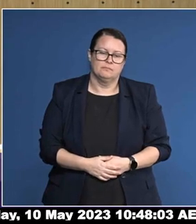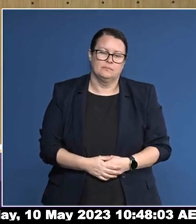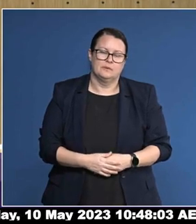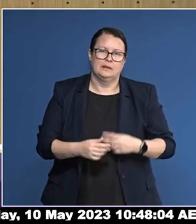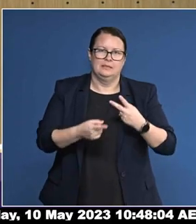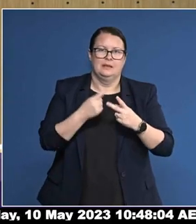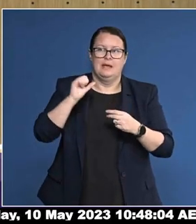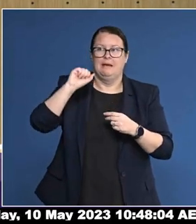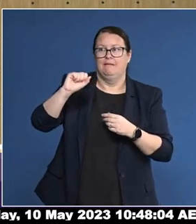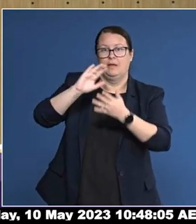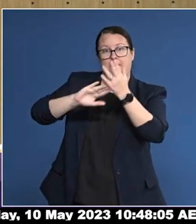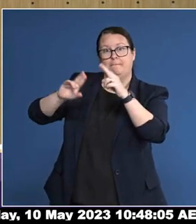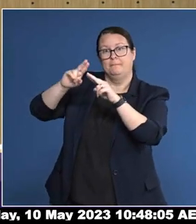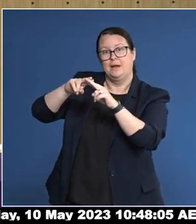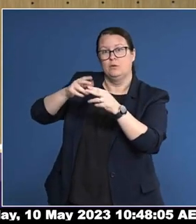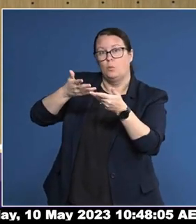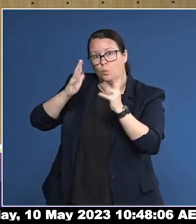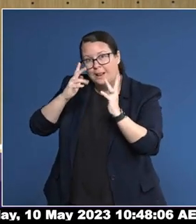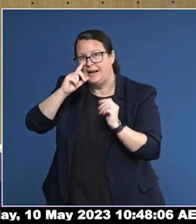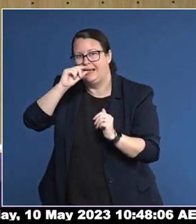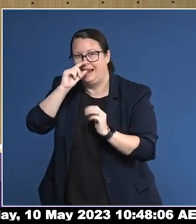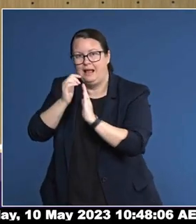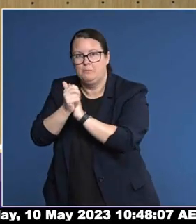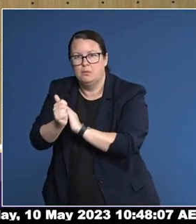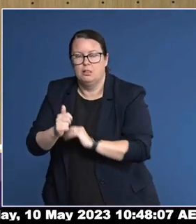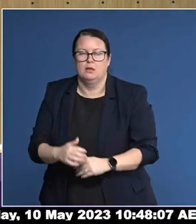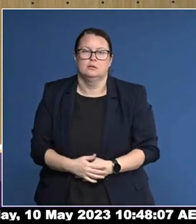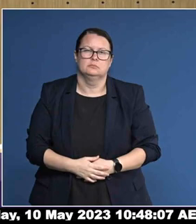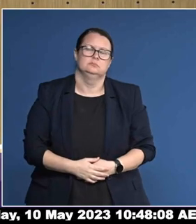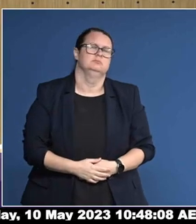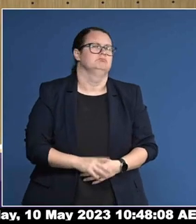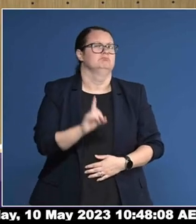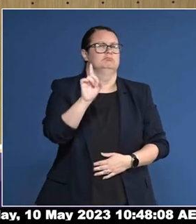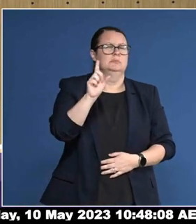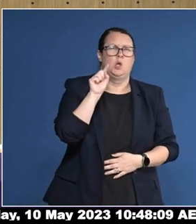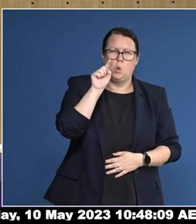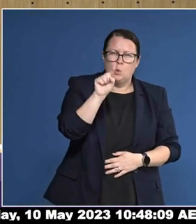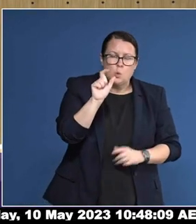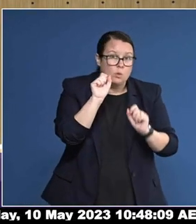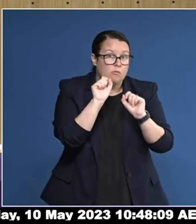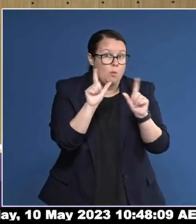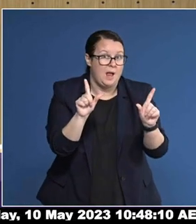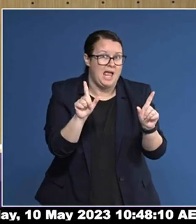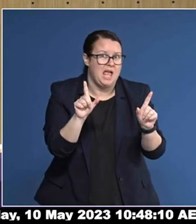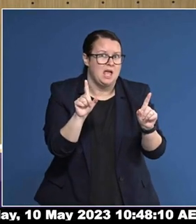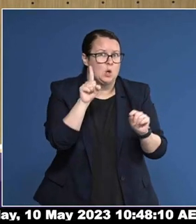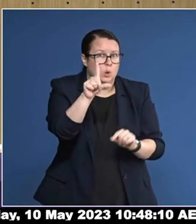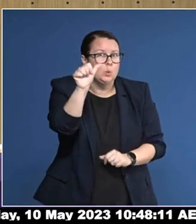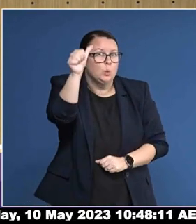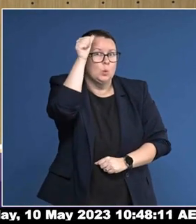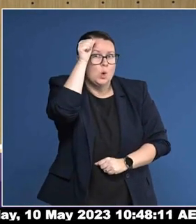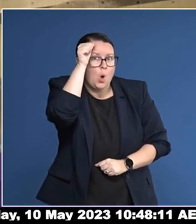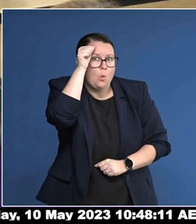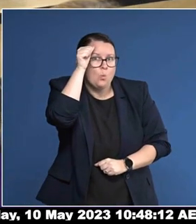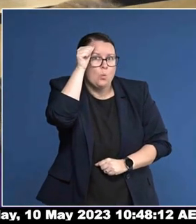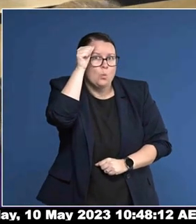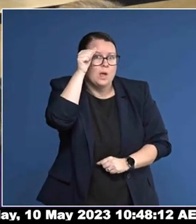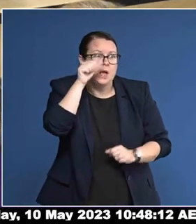You're aware, though, aren't you, that the Department of Child Services did